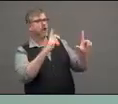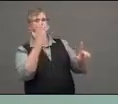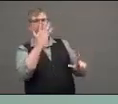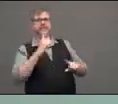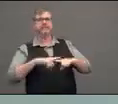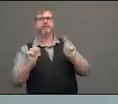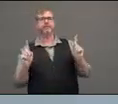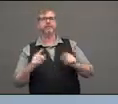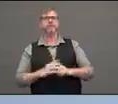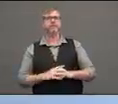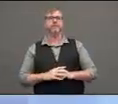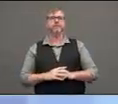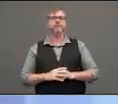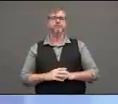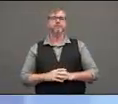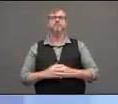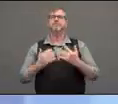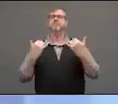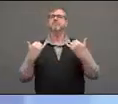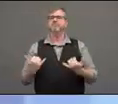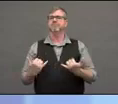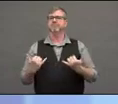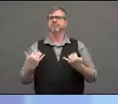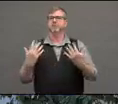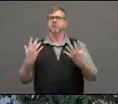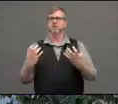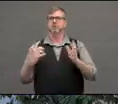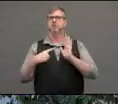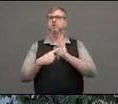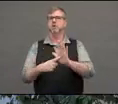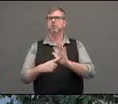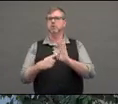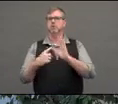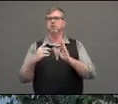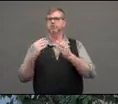what the data is telling us DMF: okay so this is a